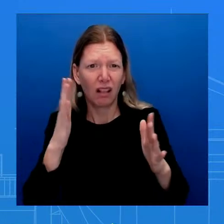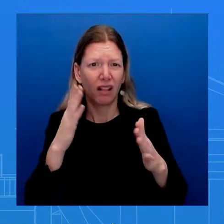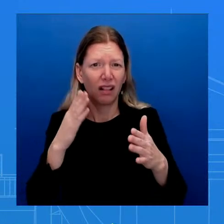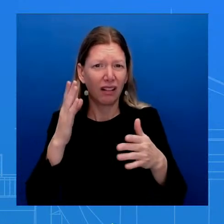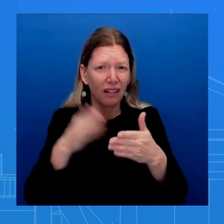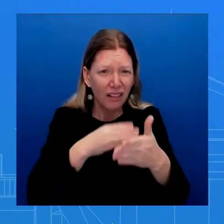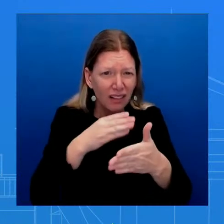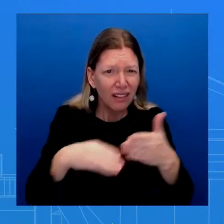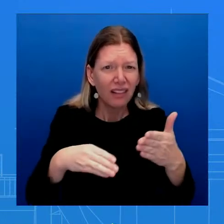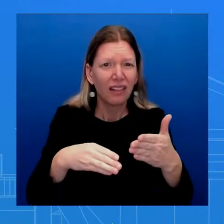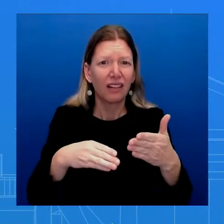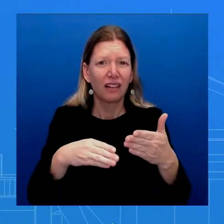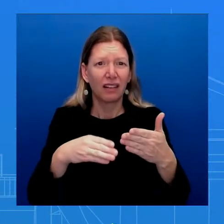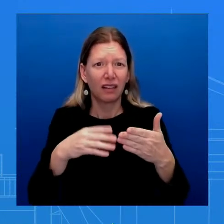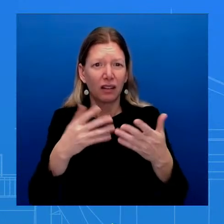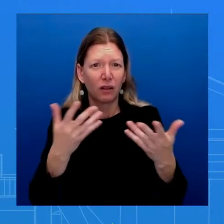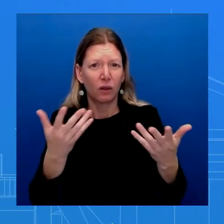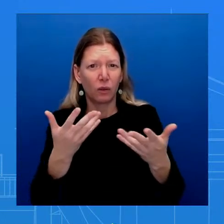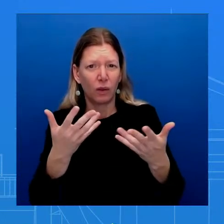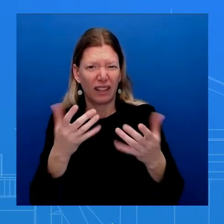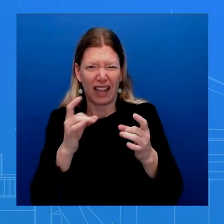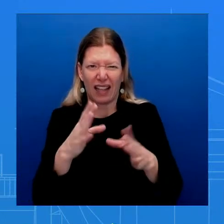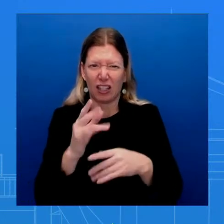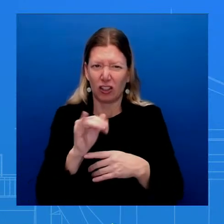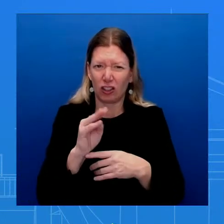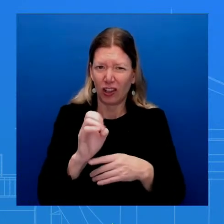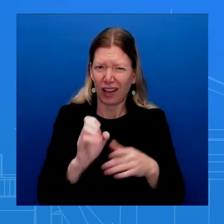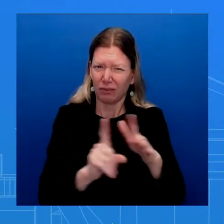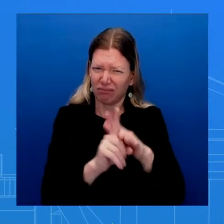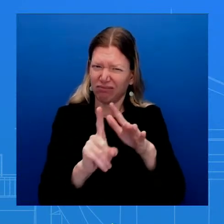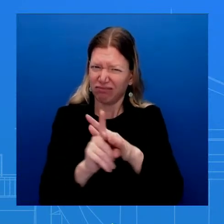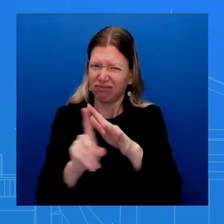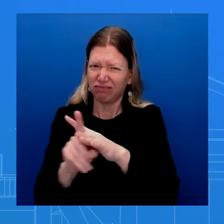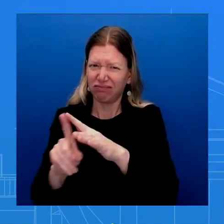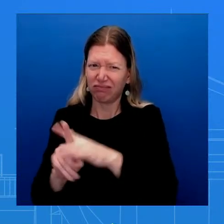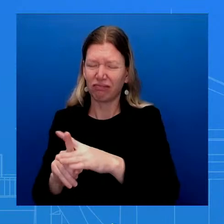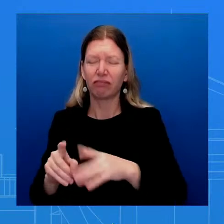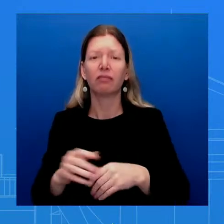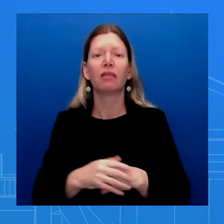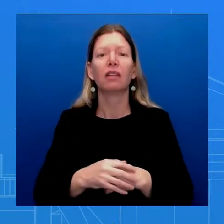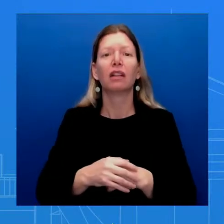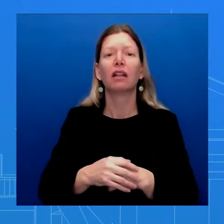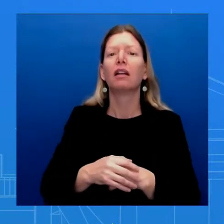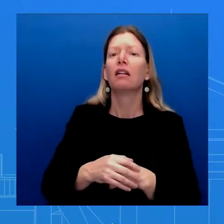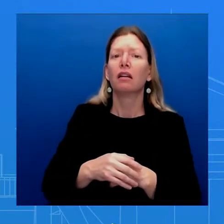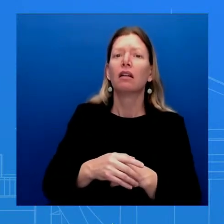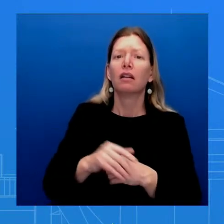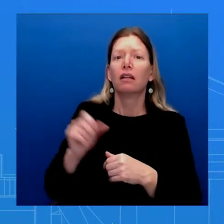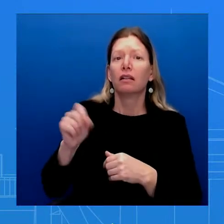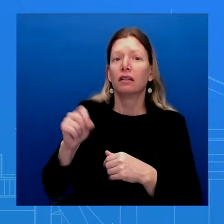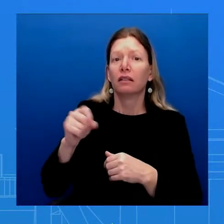Ms. Jean-Pierre: No, it's a great question. And -- and what we're seeing -- these hate crimes popping up is -- is very concerning, obviously, to us.